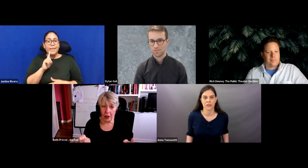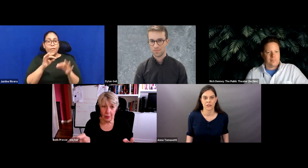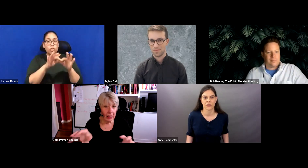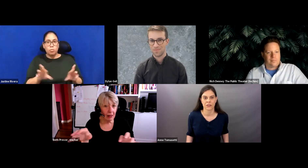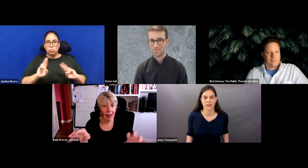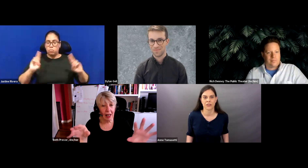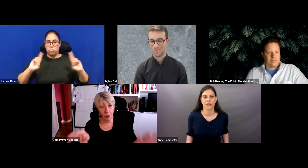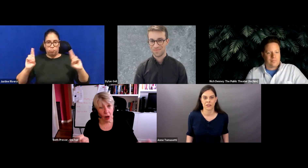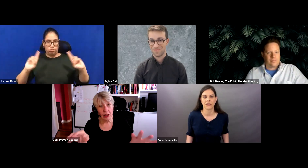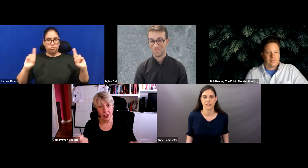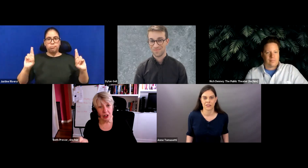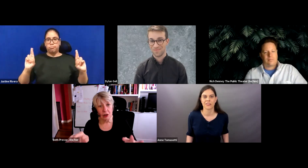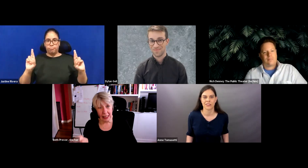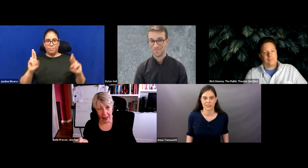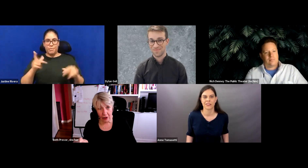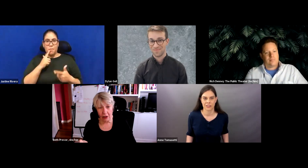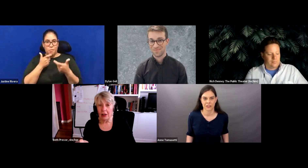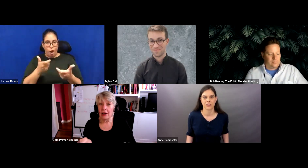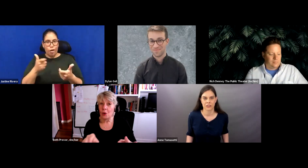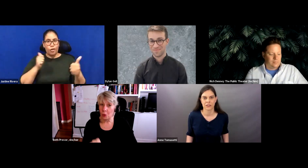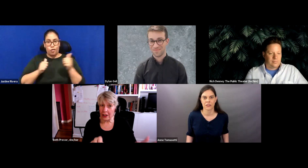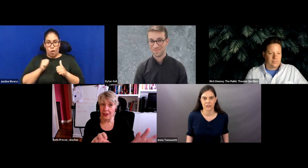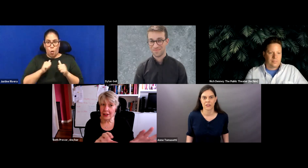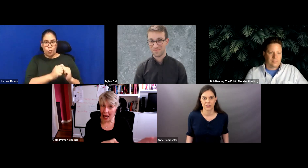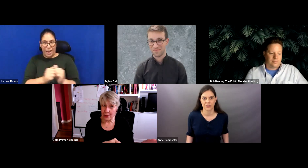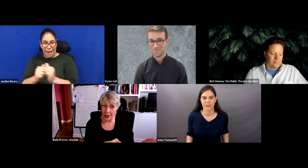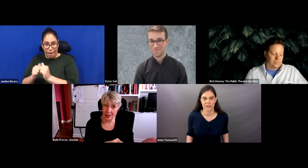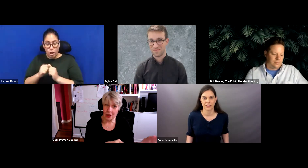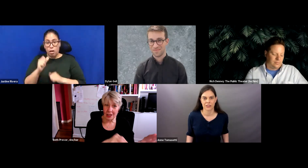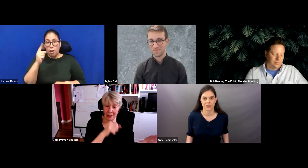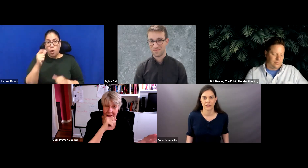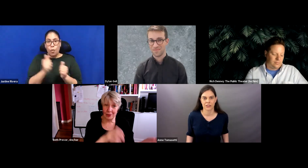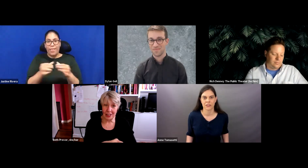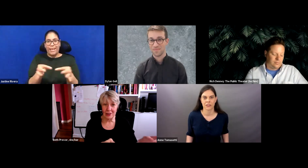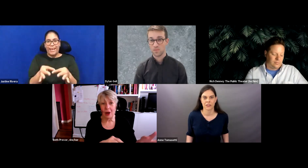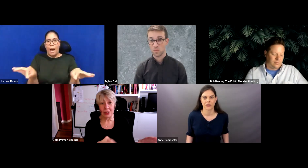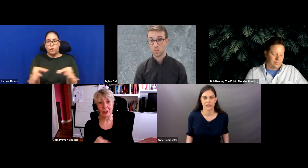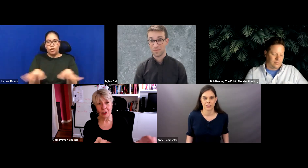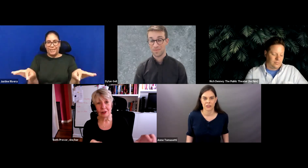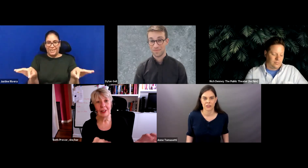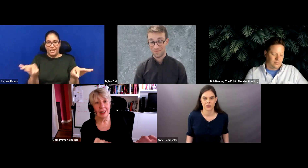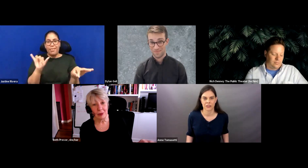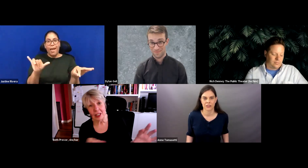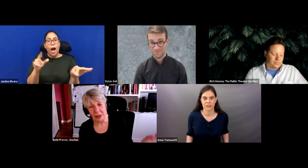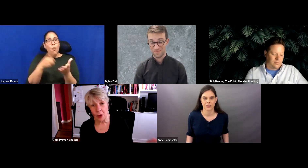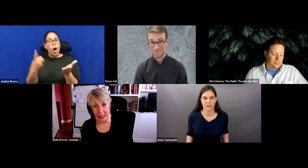were going to be kind of watching the show together with captions, which is what we were told. It was going to be open